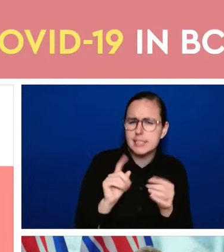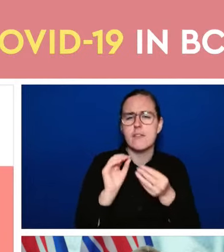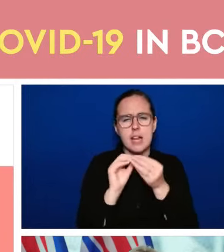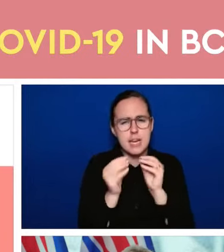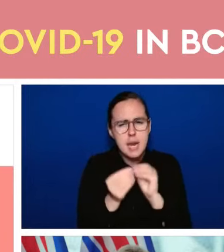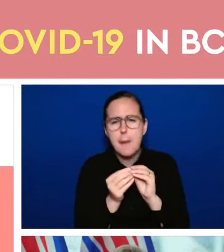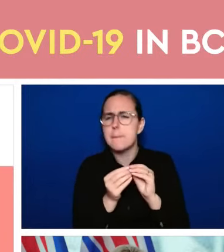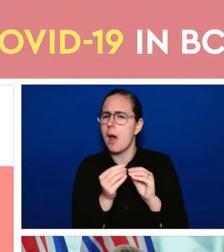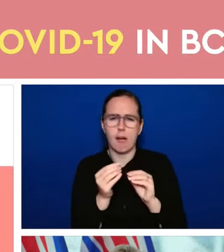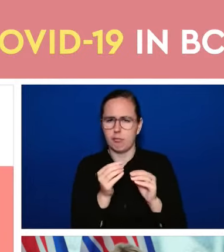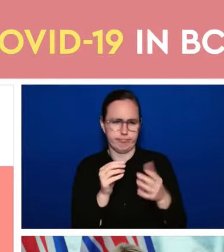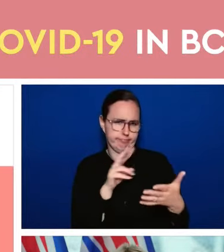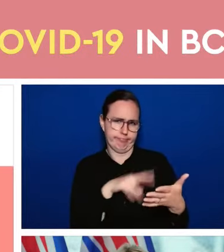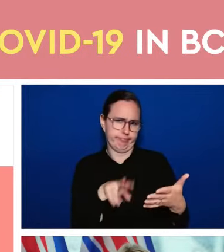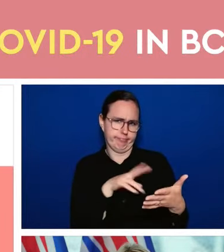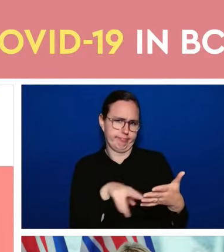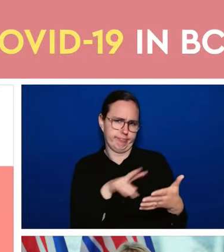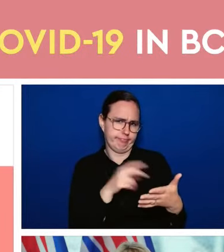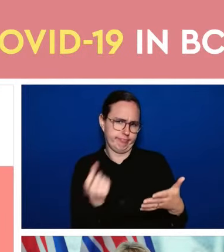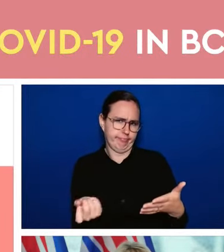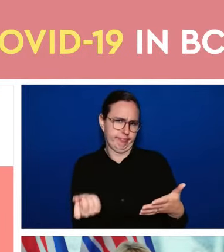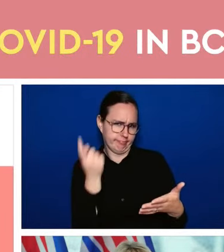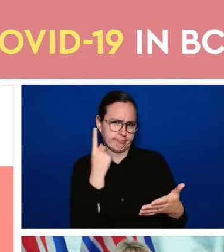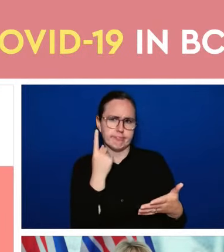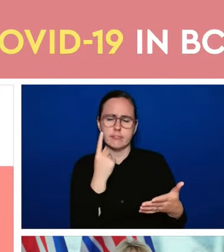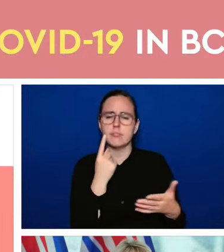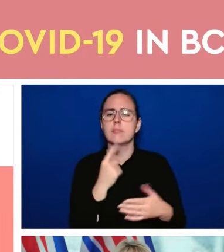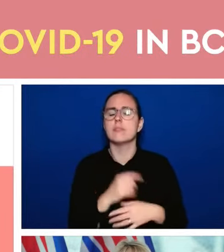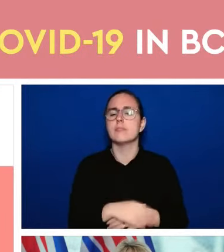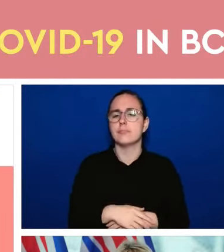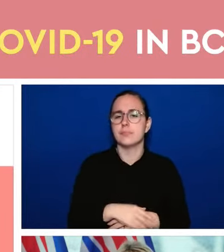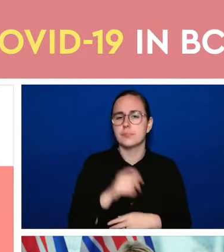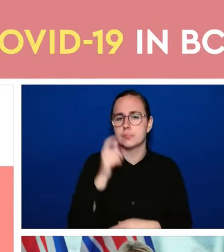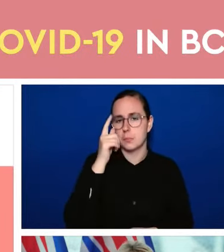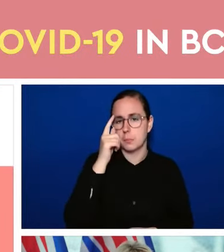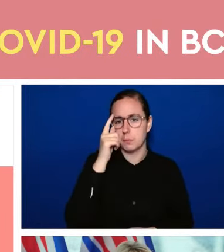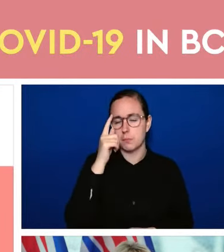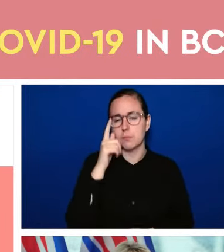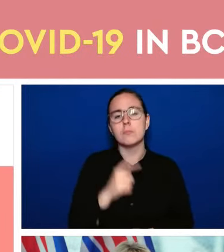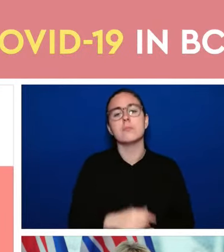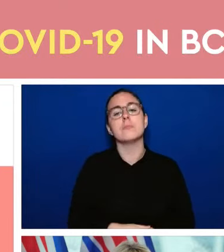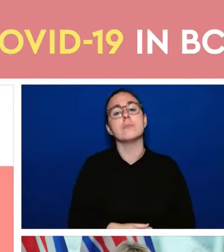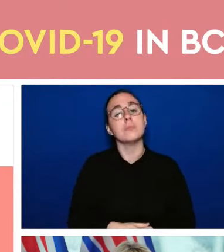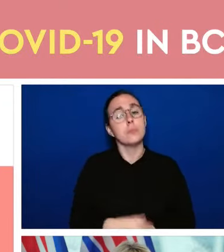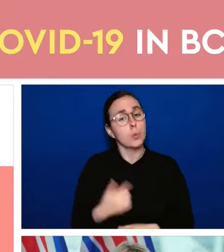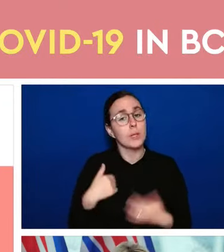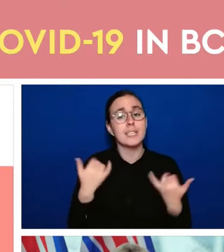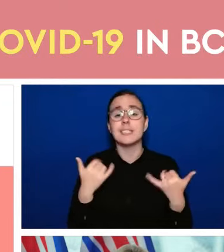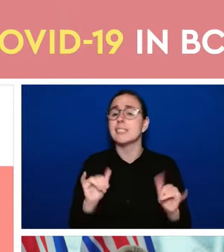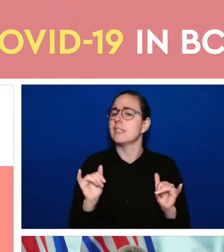rather country. A continue to use testing to help us understand our the proportion of